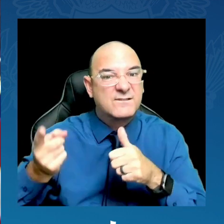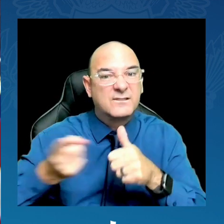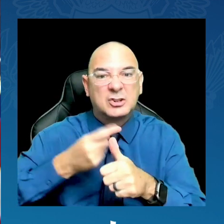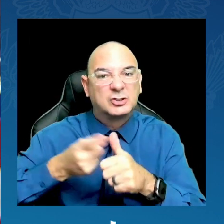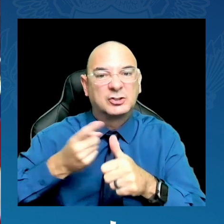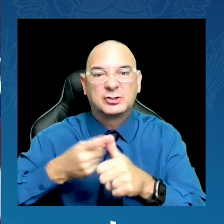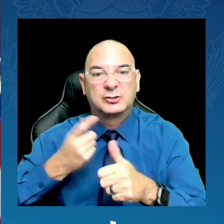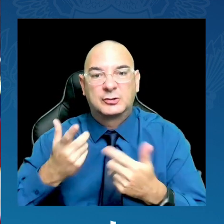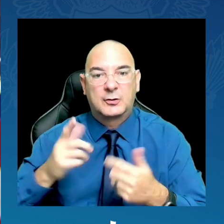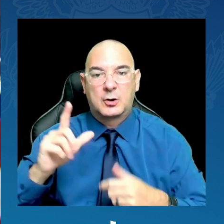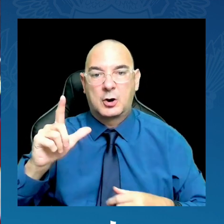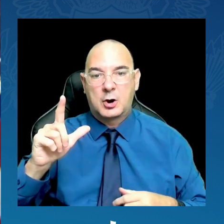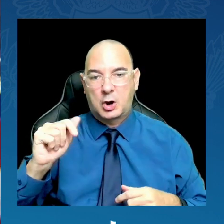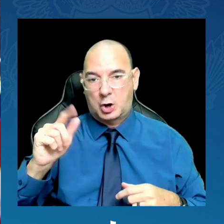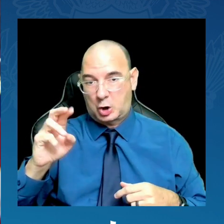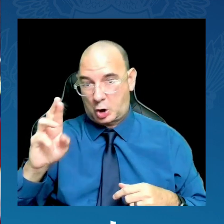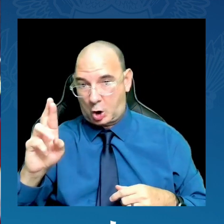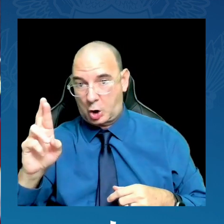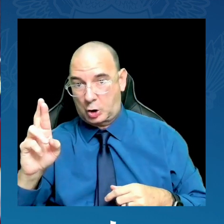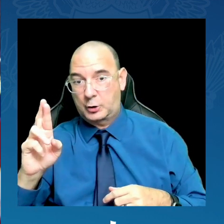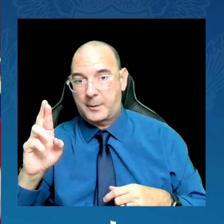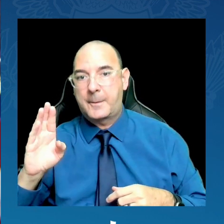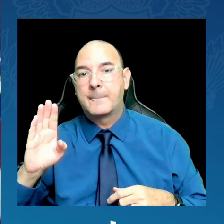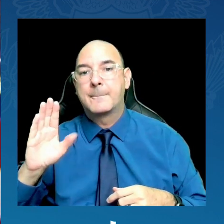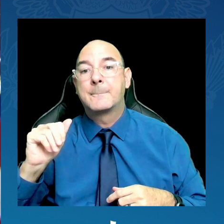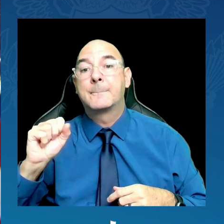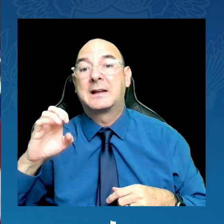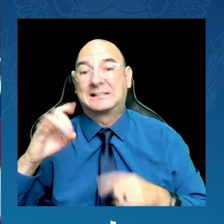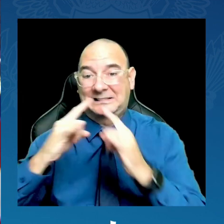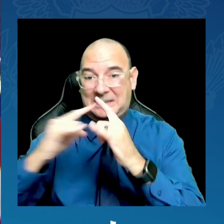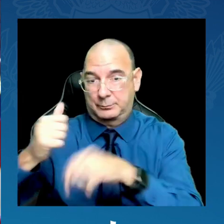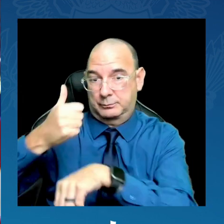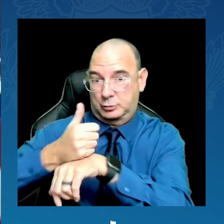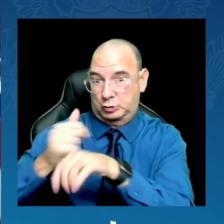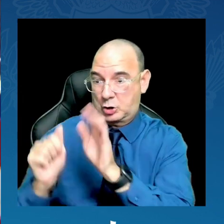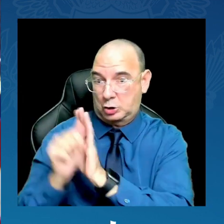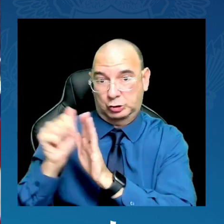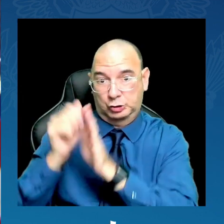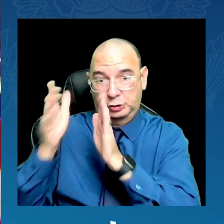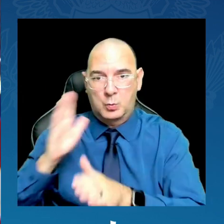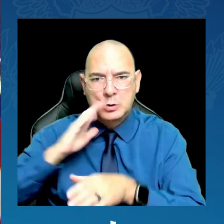where astronauts will train for the first mission to Mars.